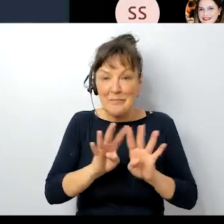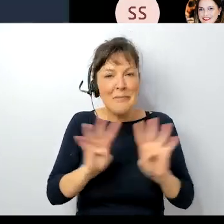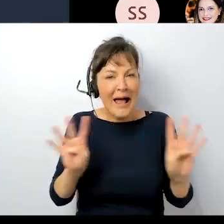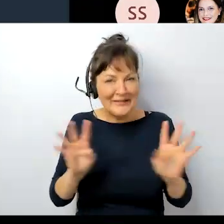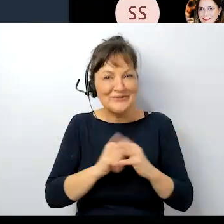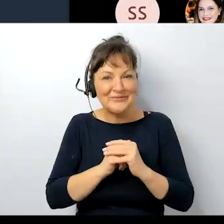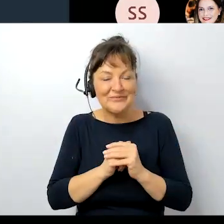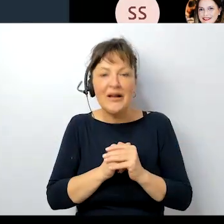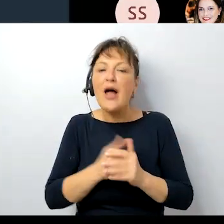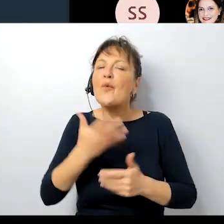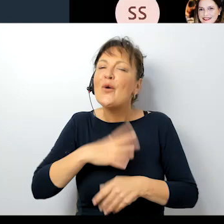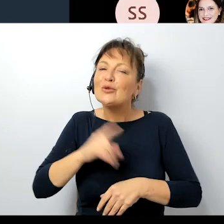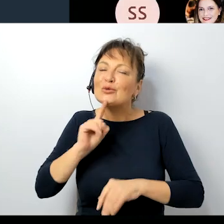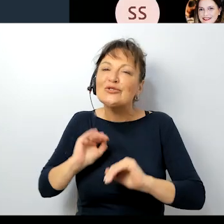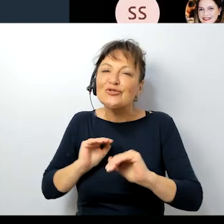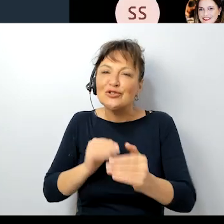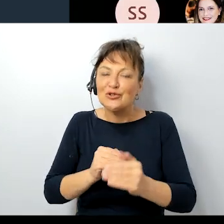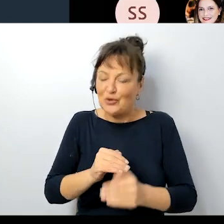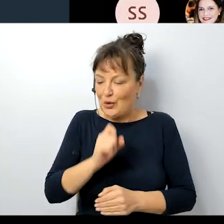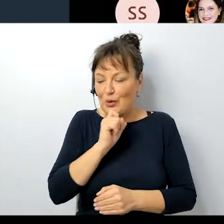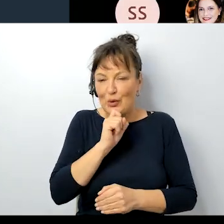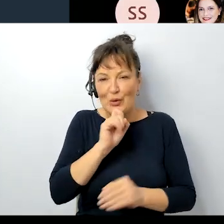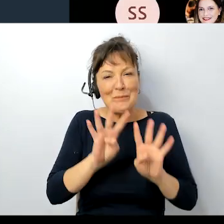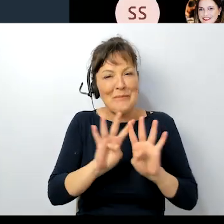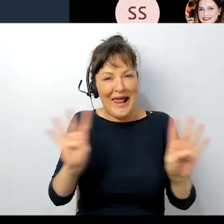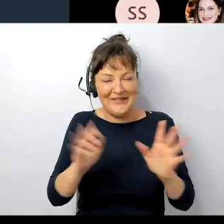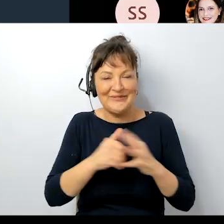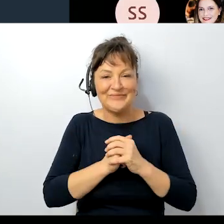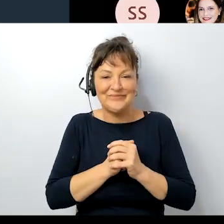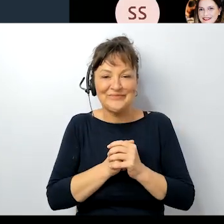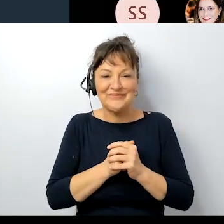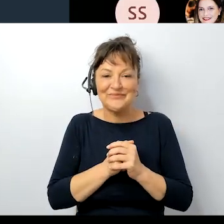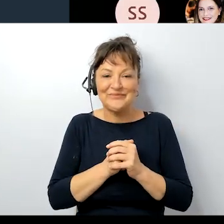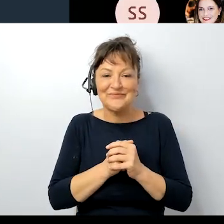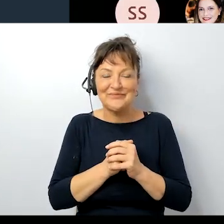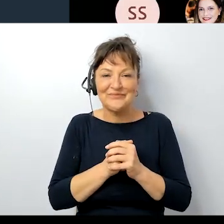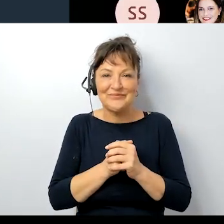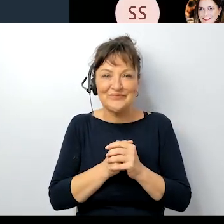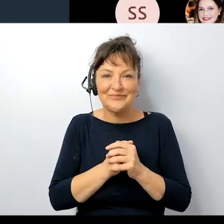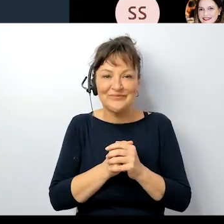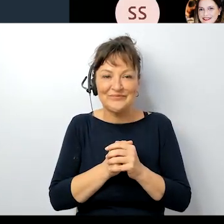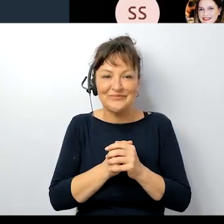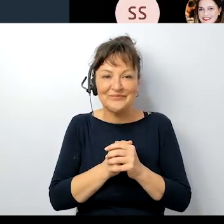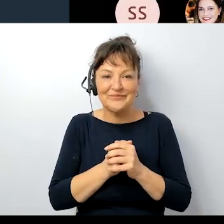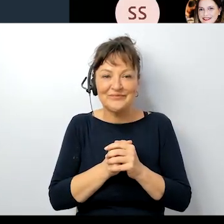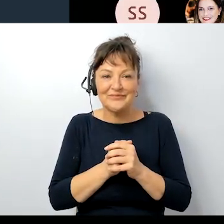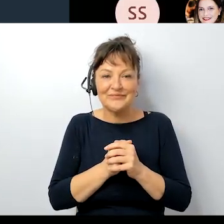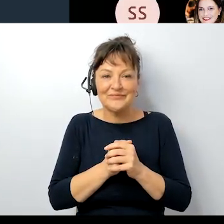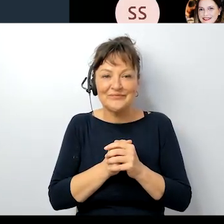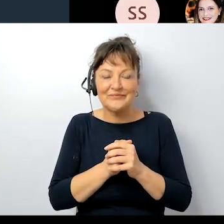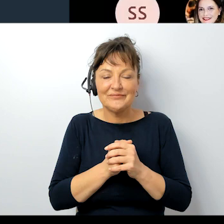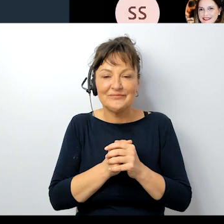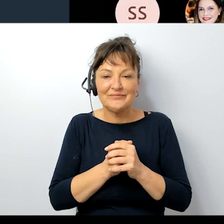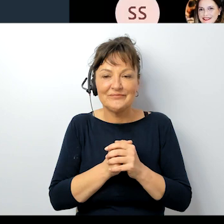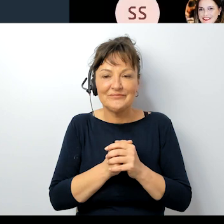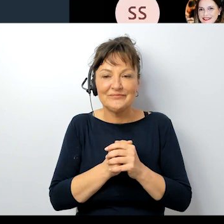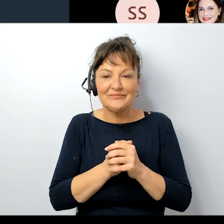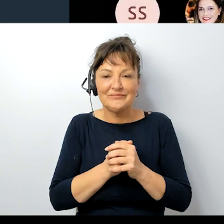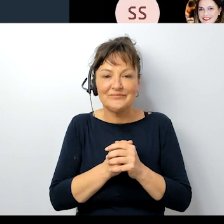We're now going to open up the discussion with our panel members this evening. Before we begin I would like to introduce you to some of the panel members who are on the call tonight.